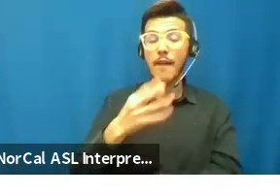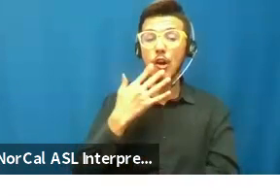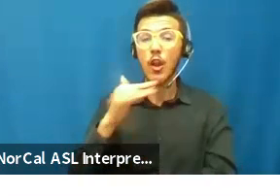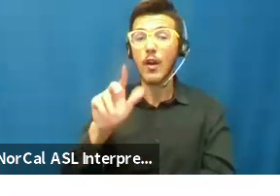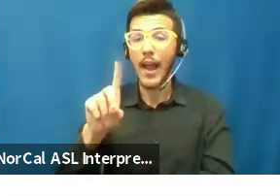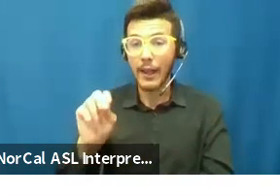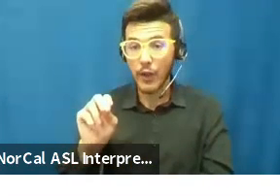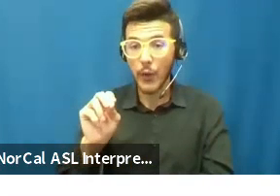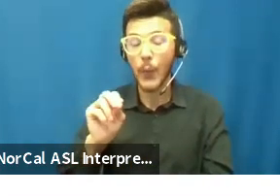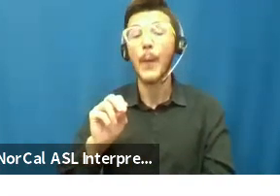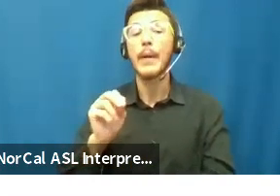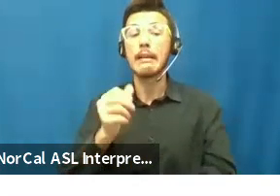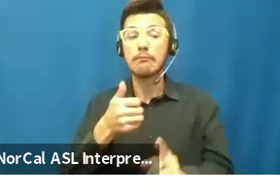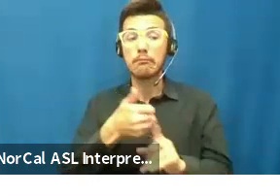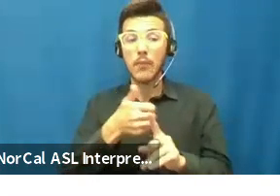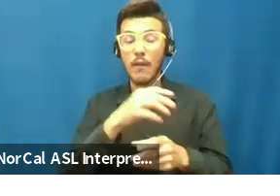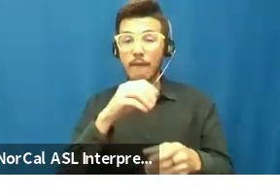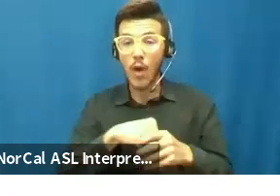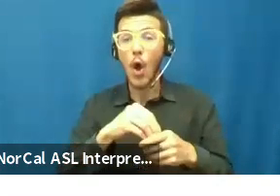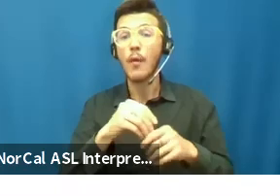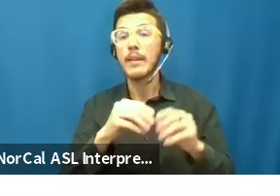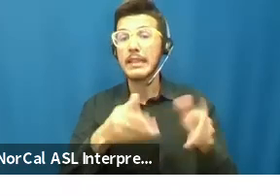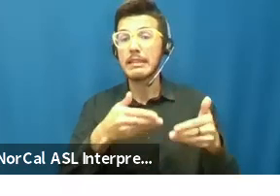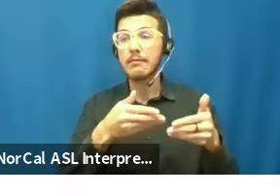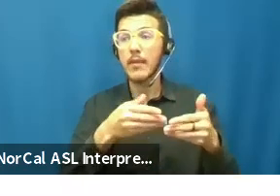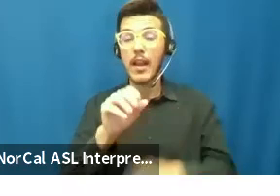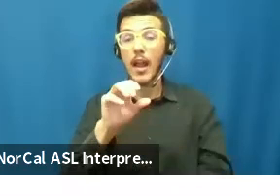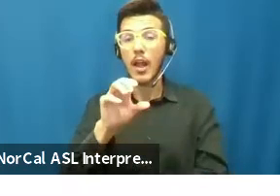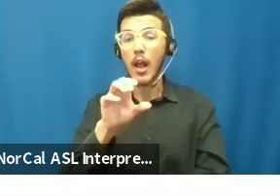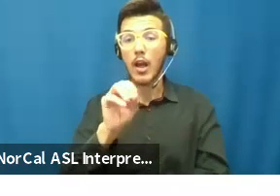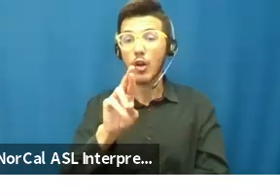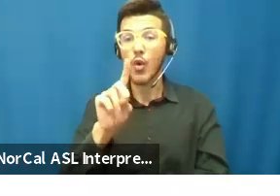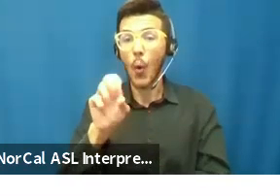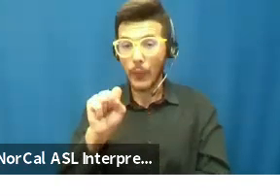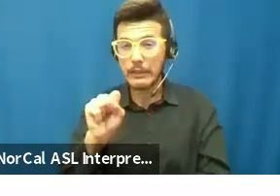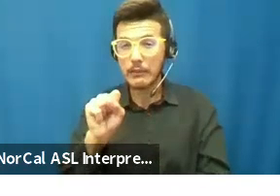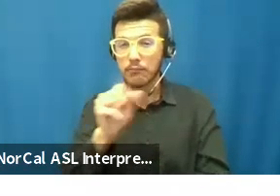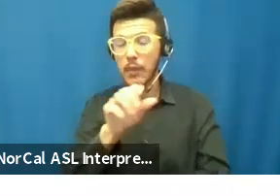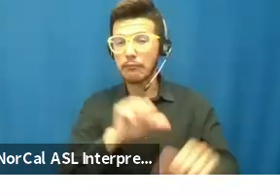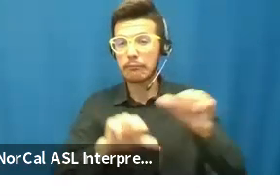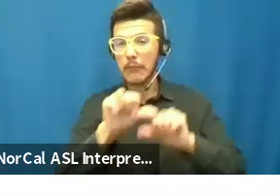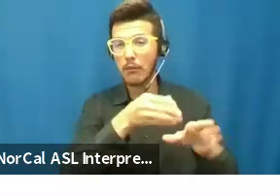and Delivery Science. Also called ACCORDS. He has worked closely with Dr. Morris on multiple